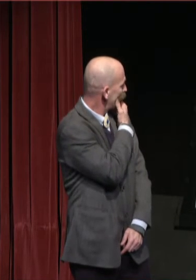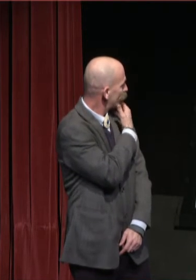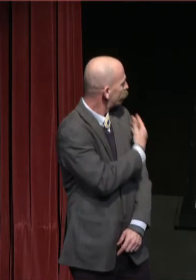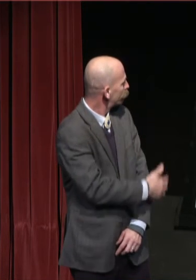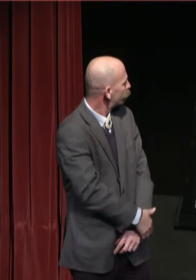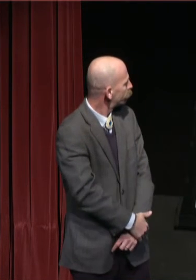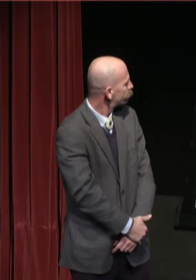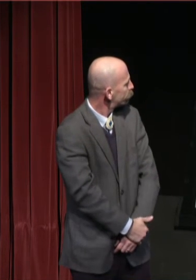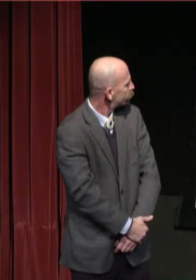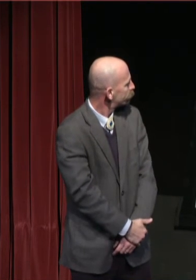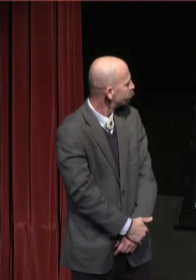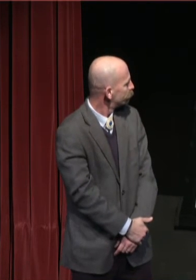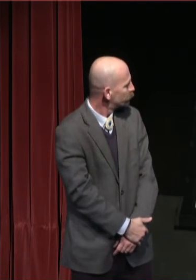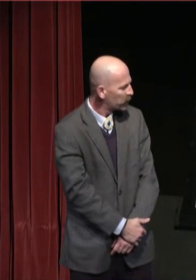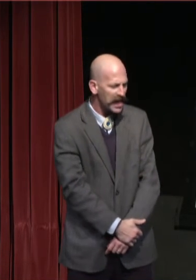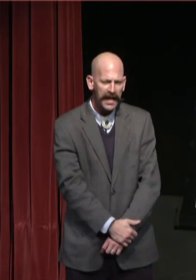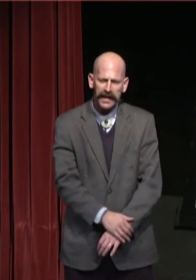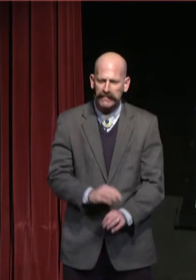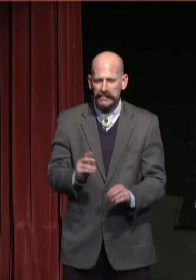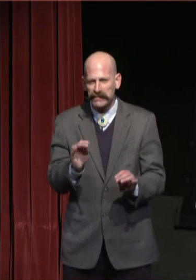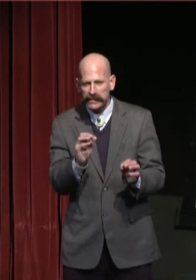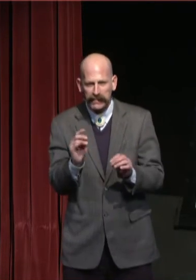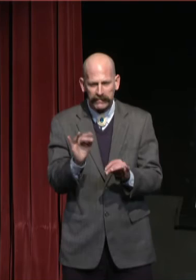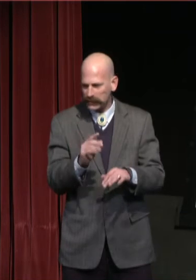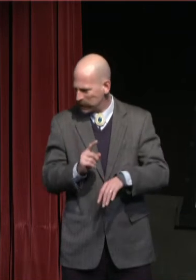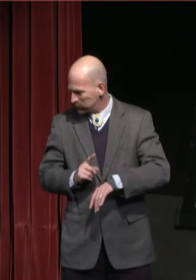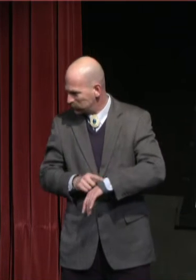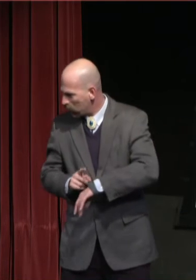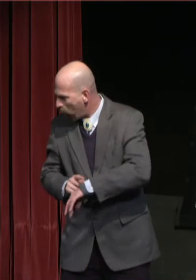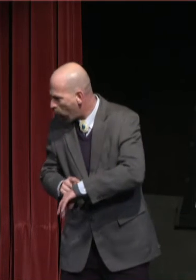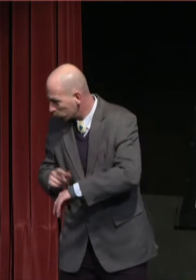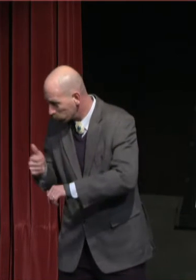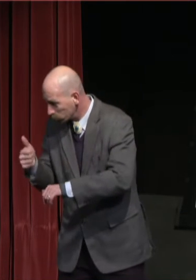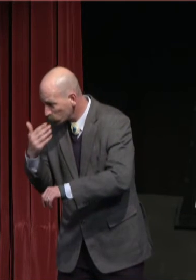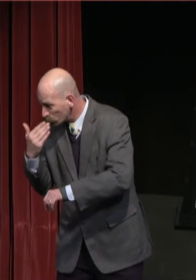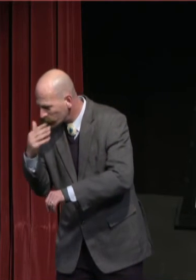How am I doing for time?